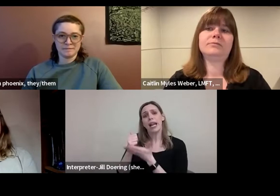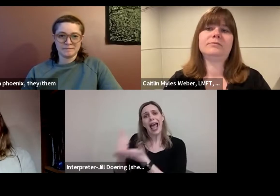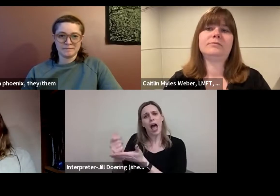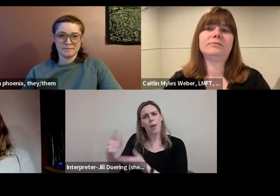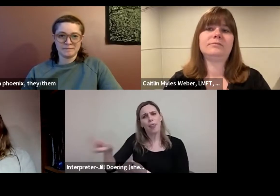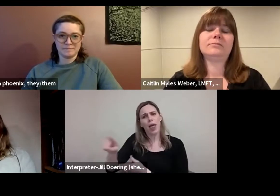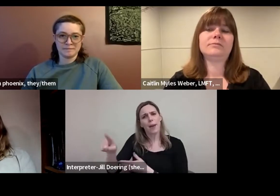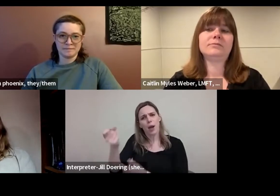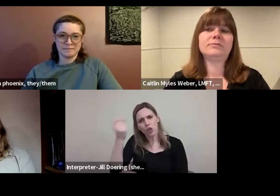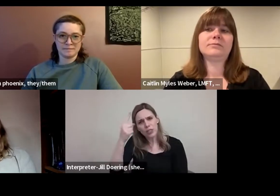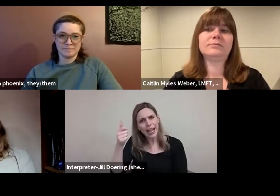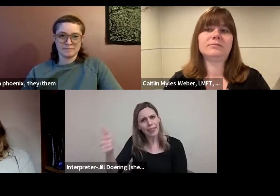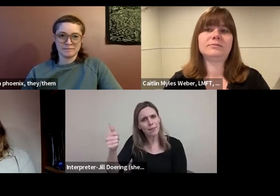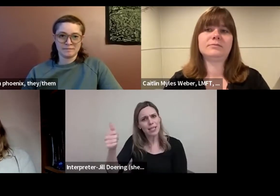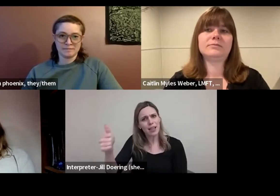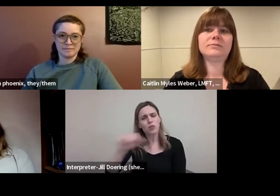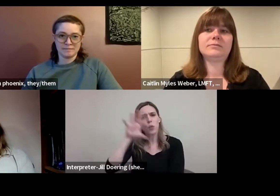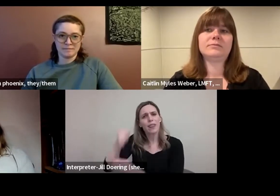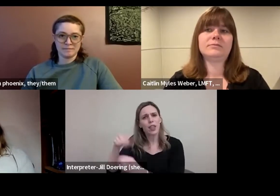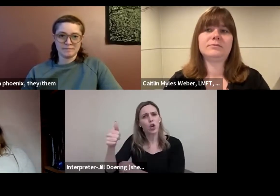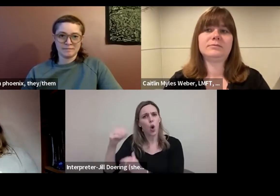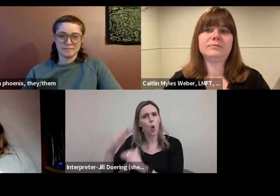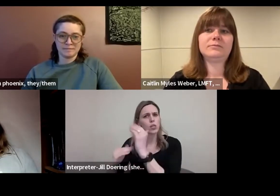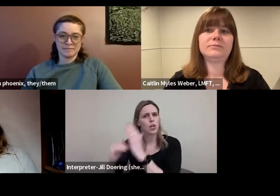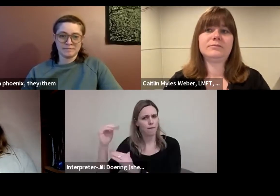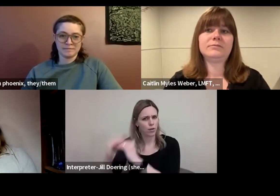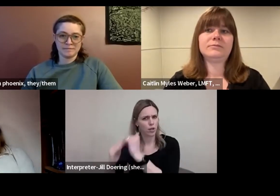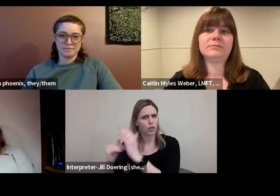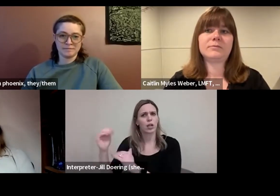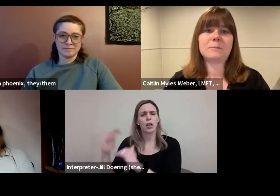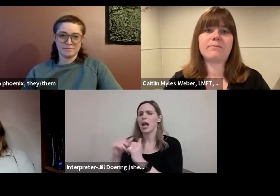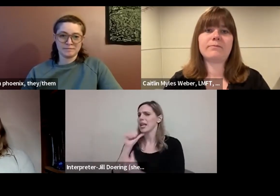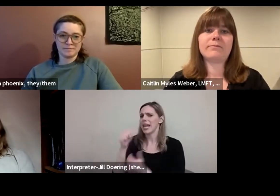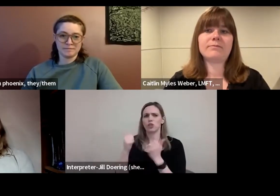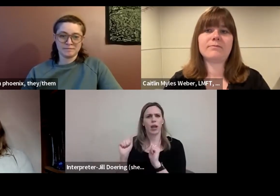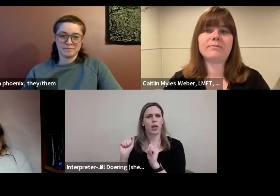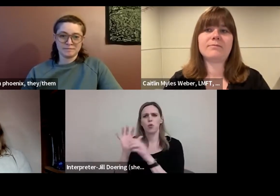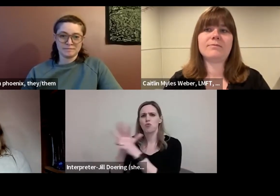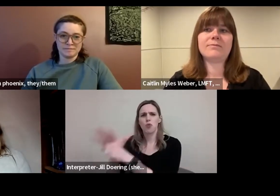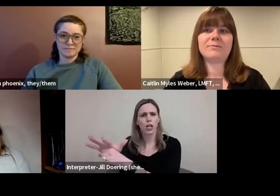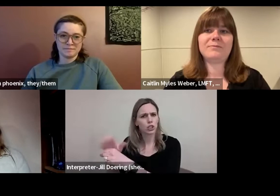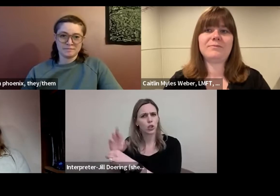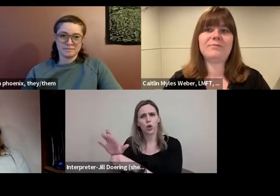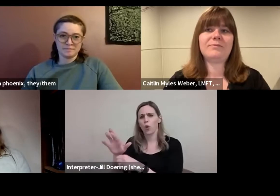to not pressure, to invalidate in any way. I also really love existential therapy,